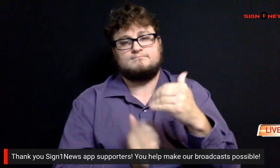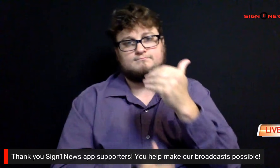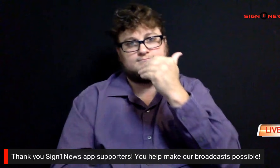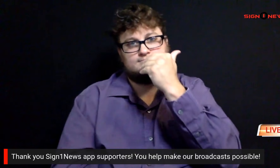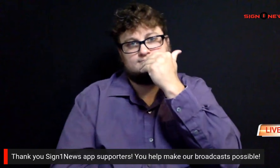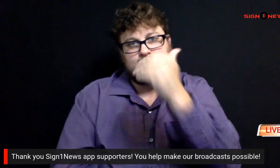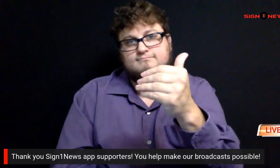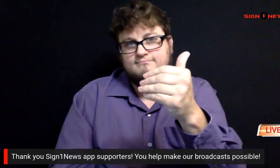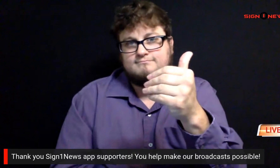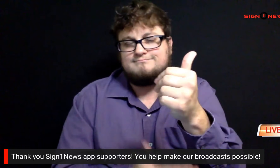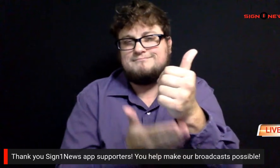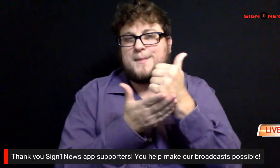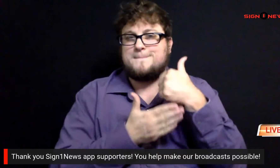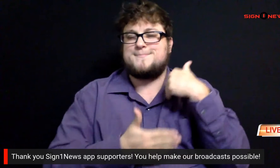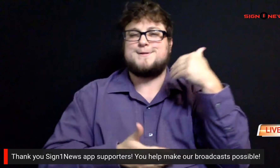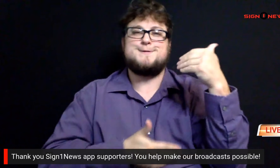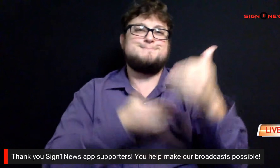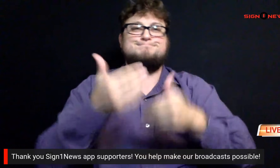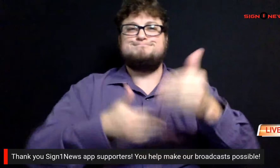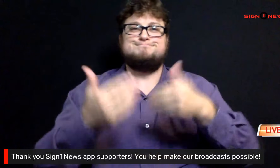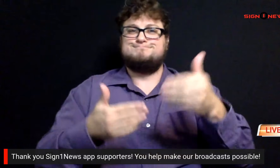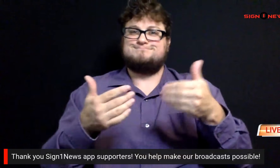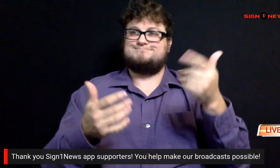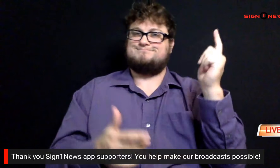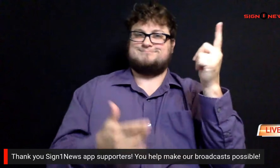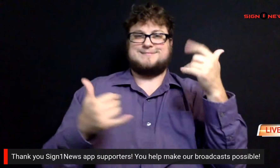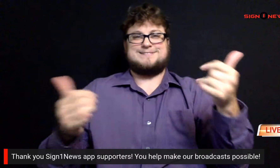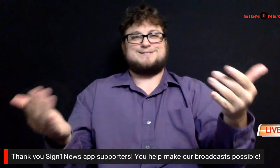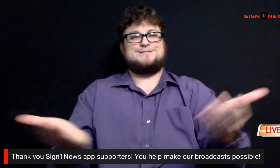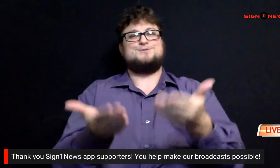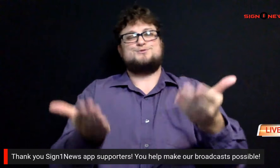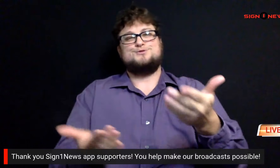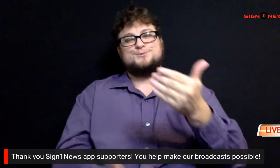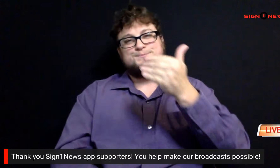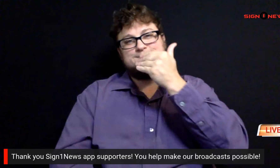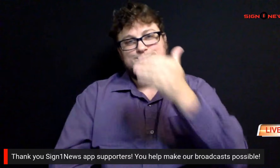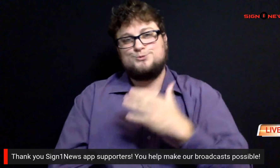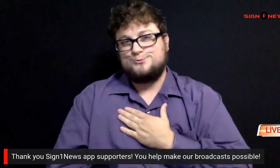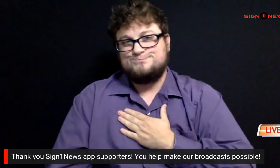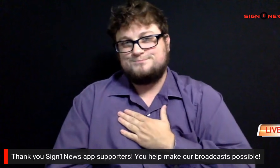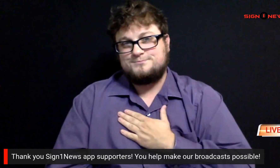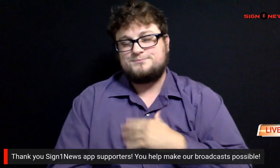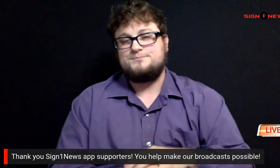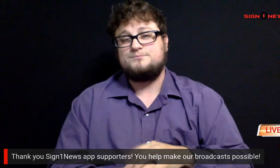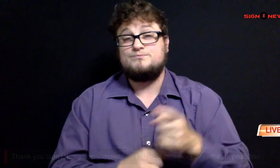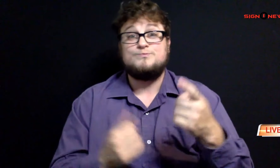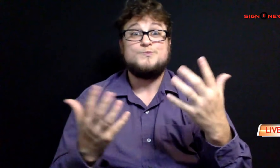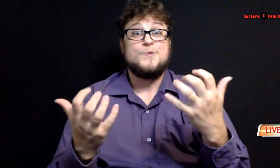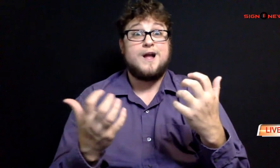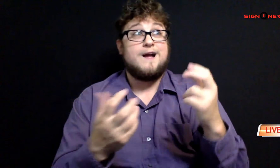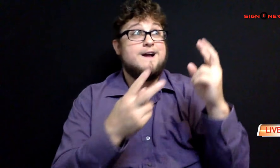a big thank you to our sign one news app supporters you help make this broadcast supporters you help make this broadcast happen